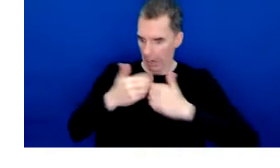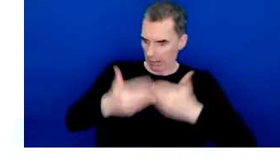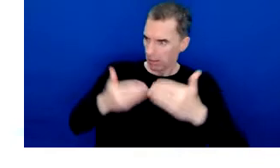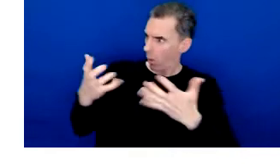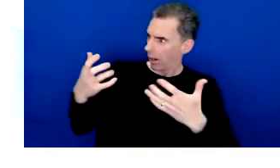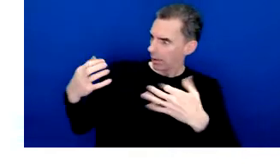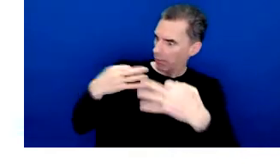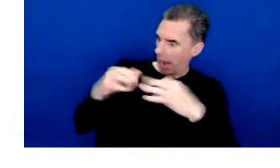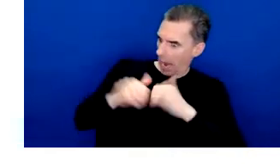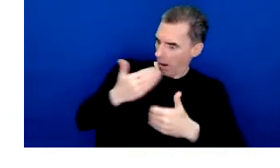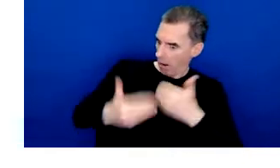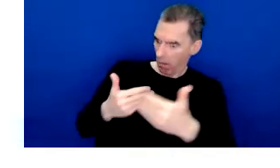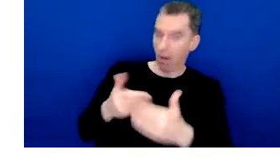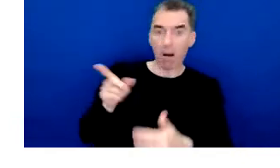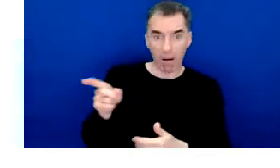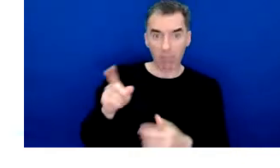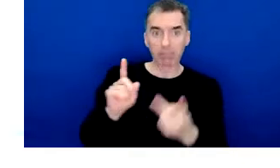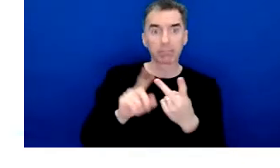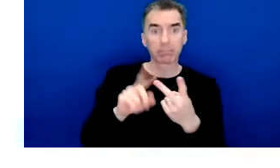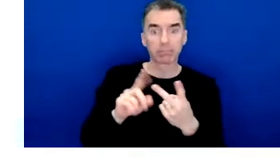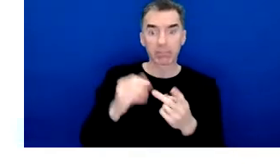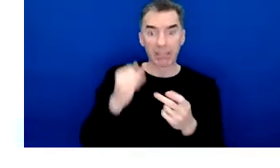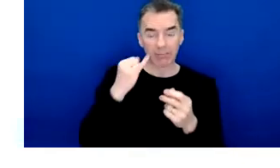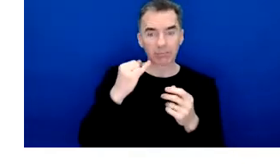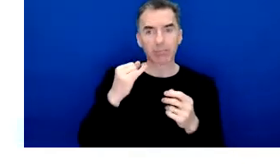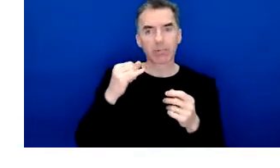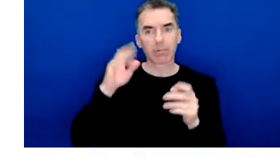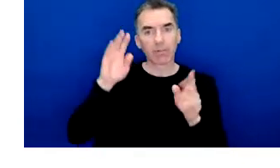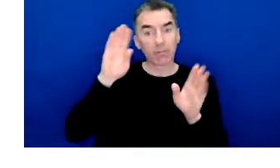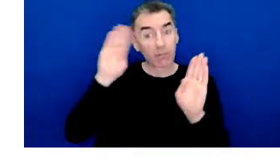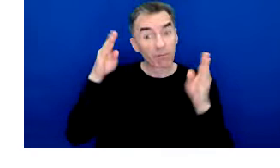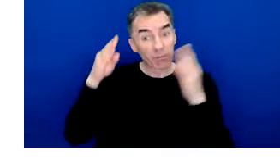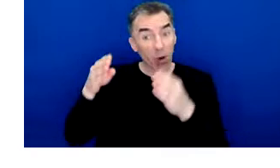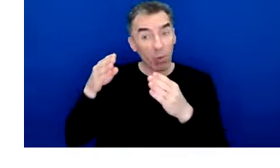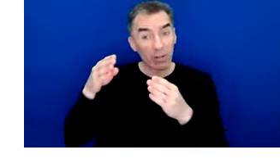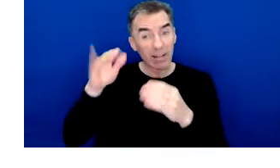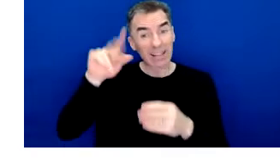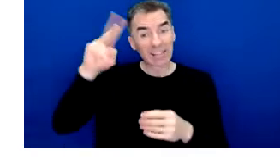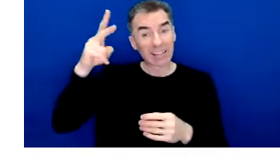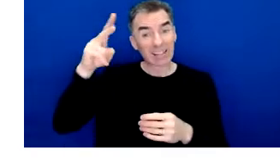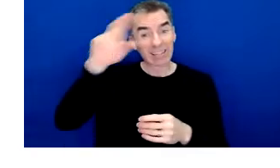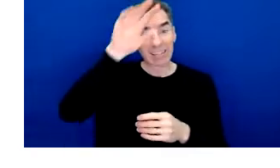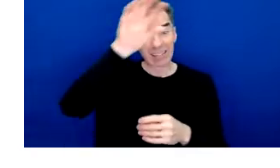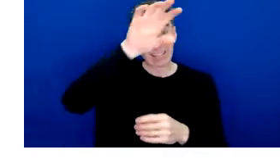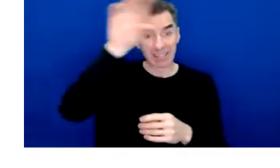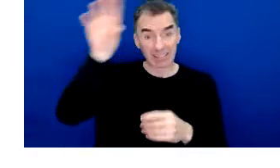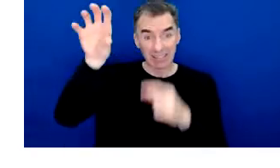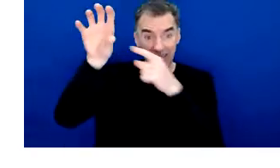Secondly, if they were focused, meaning that they were able to stay on track